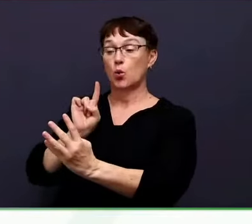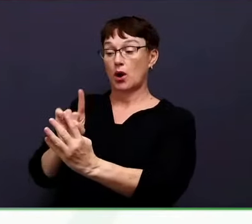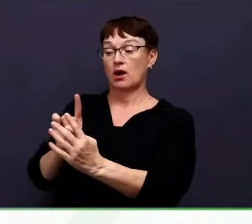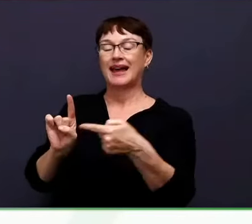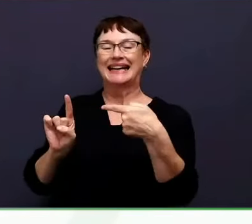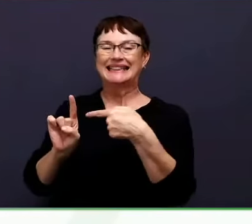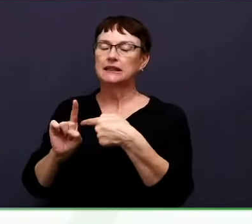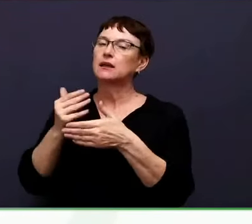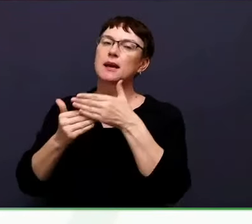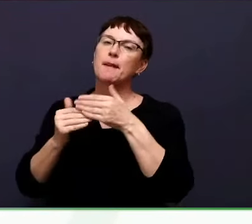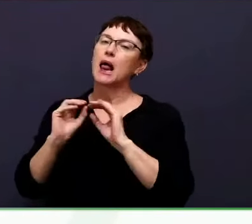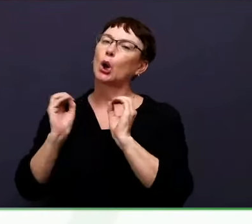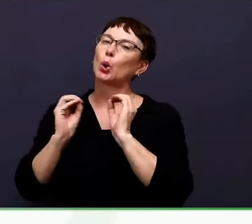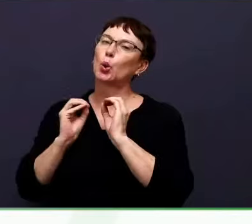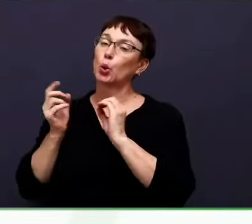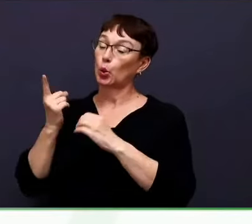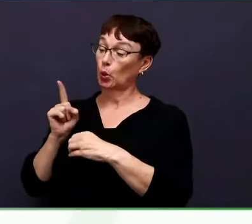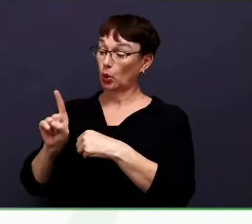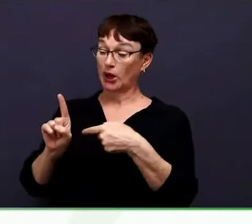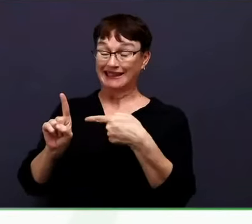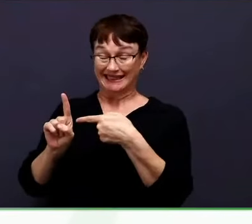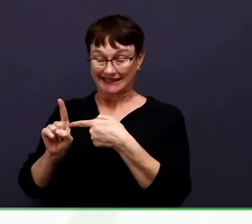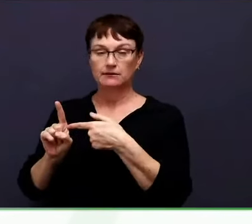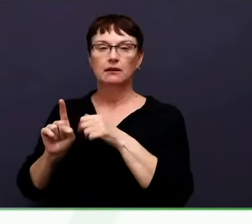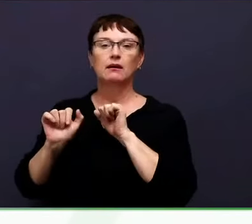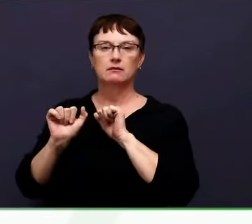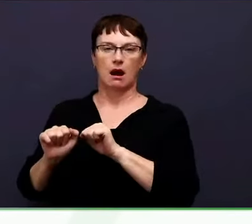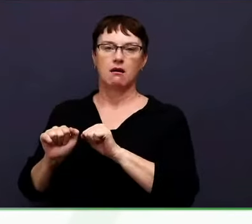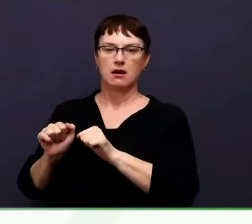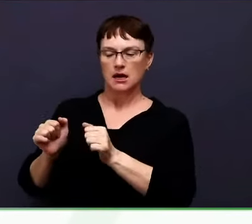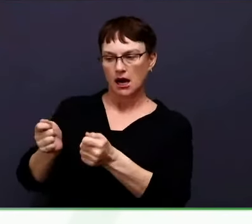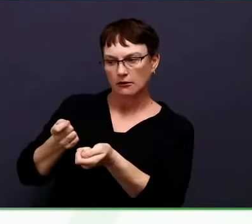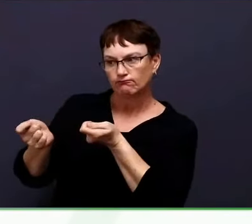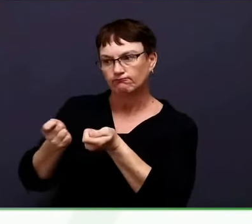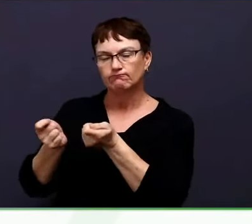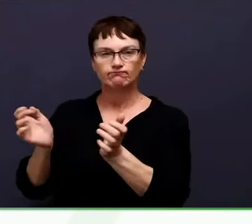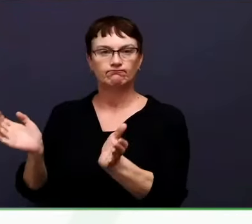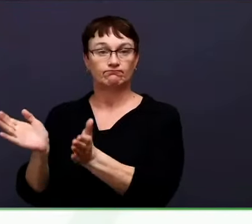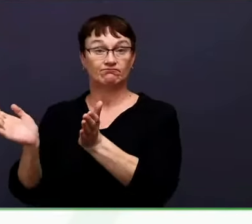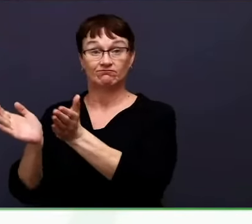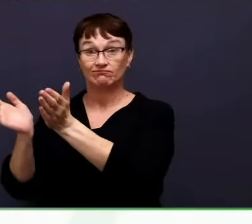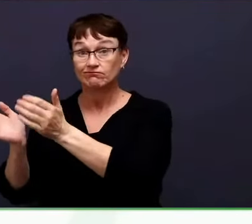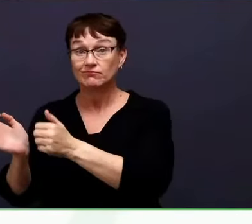Through this process, participants become not only Self-Advocates, but